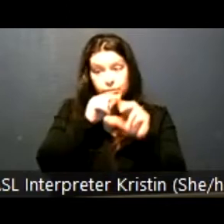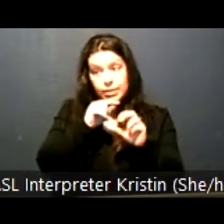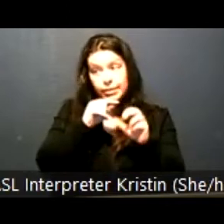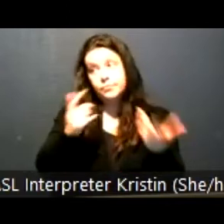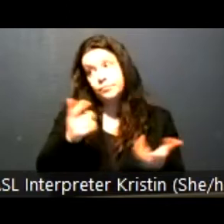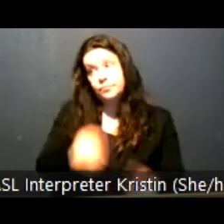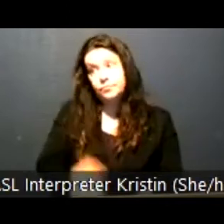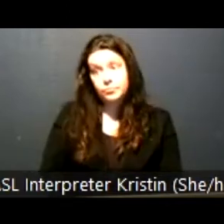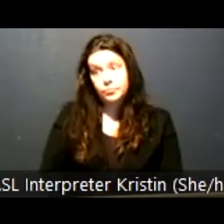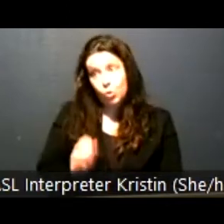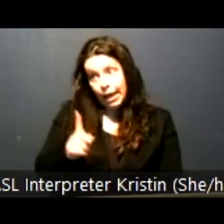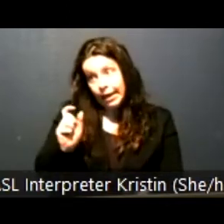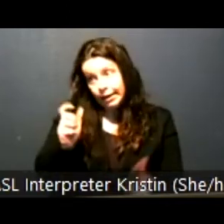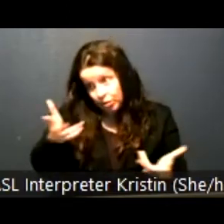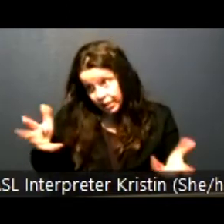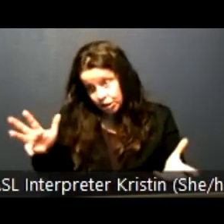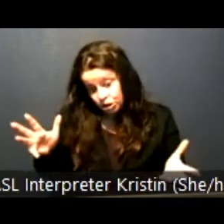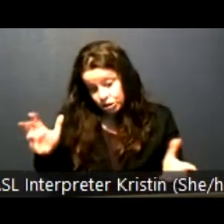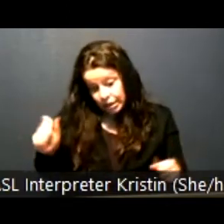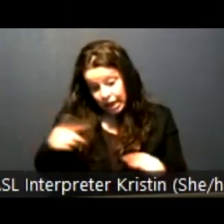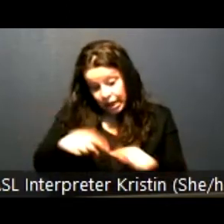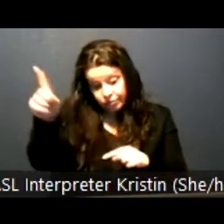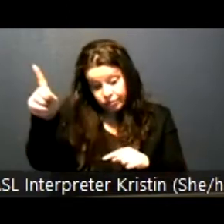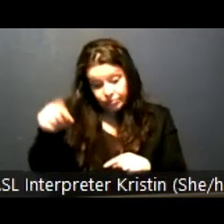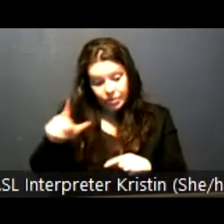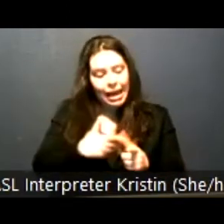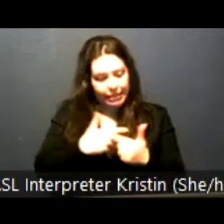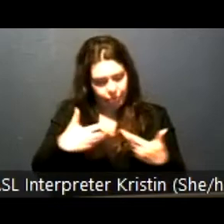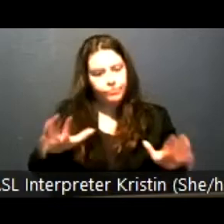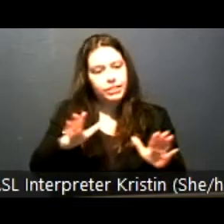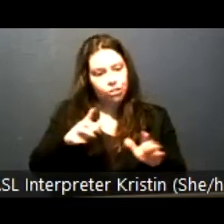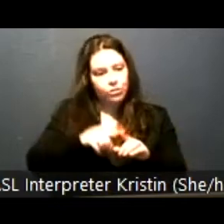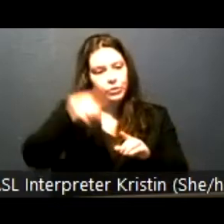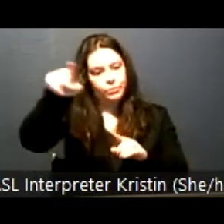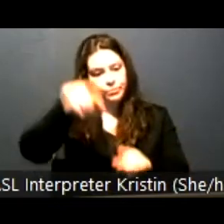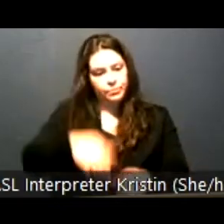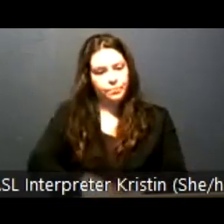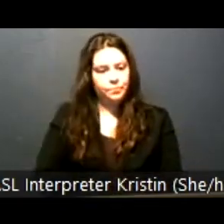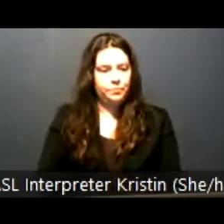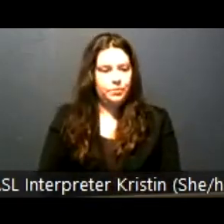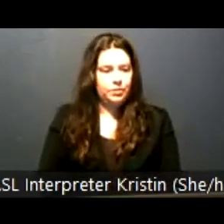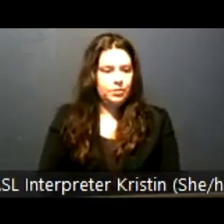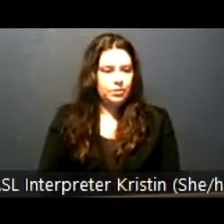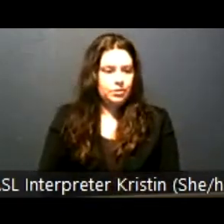can I fly away?" and then we release the birds, and and here's me releasing uh jaeger